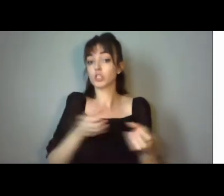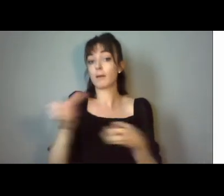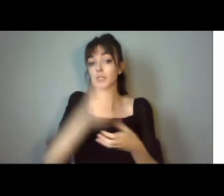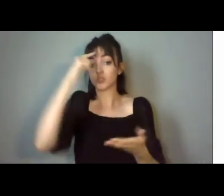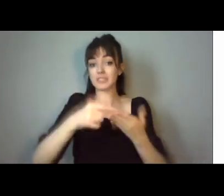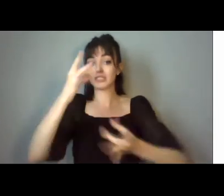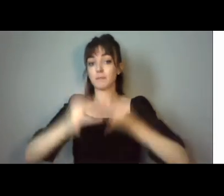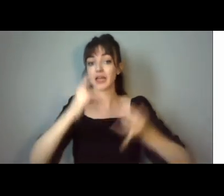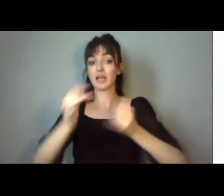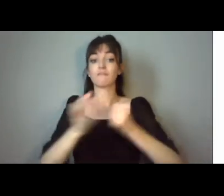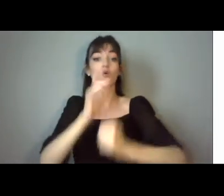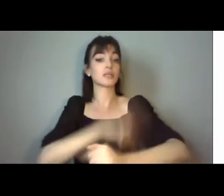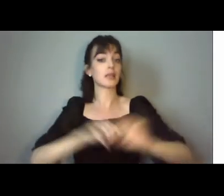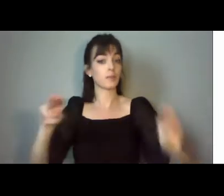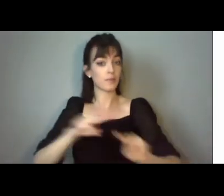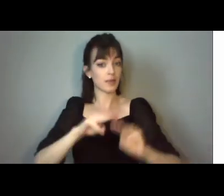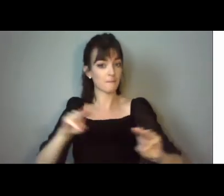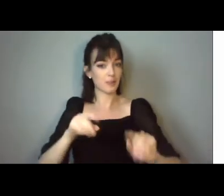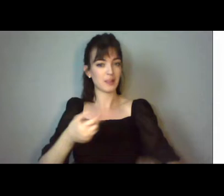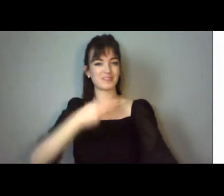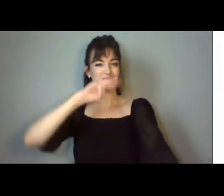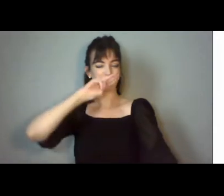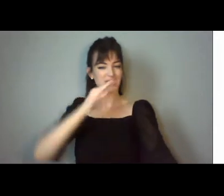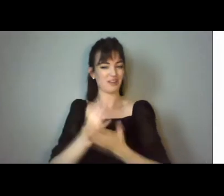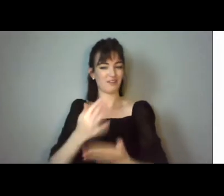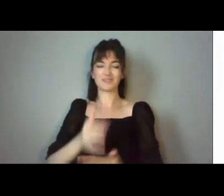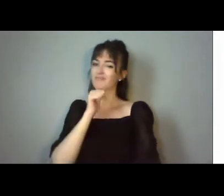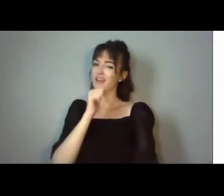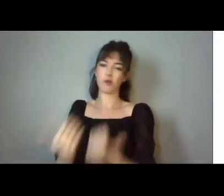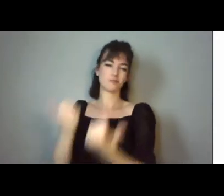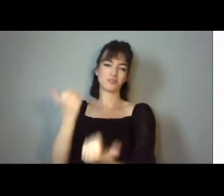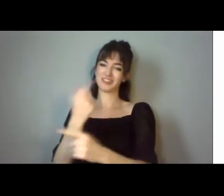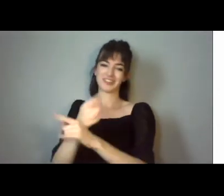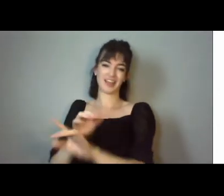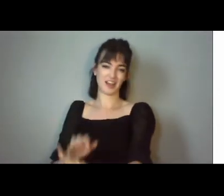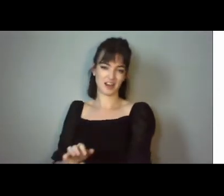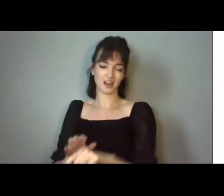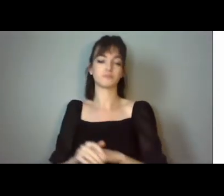has led to many injustices in the past. What the chair was fore shadowing was for Member